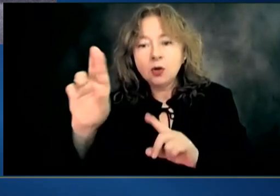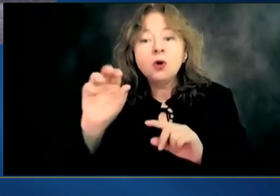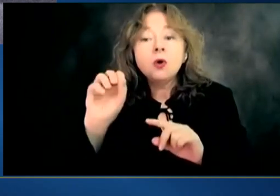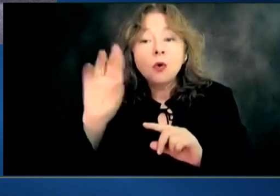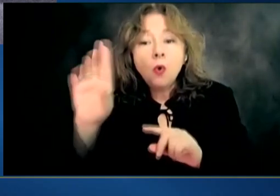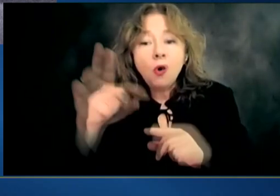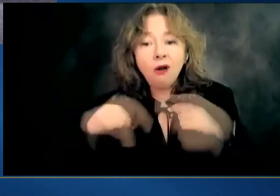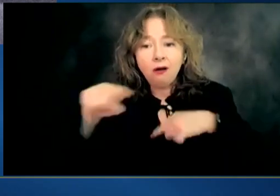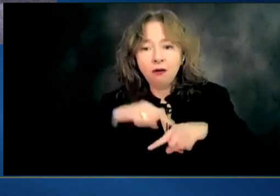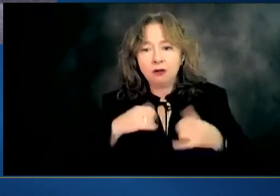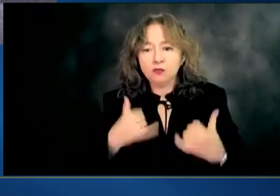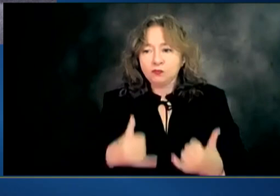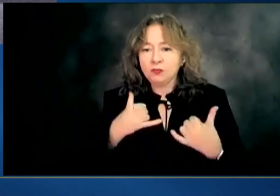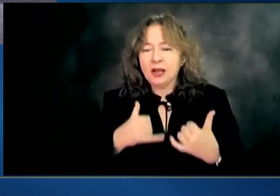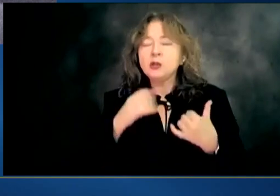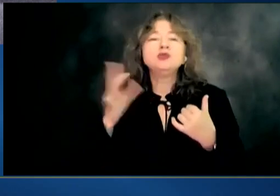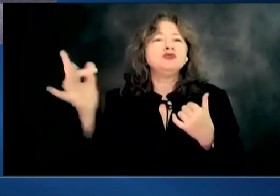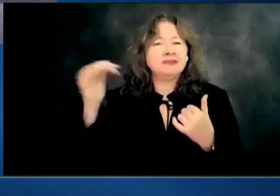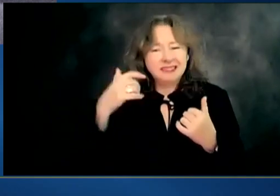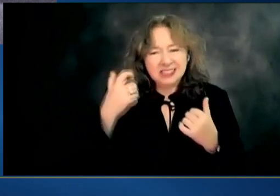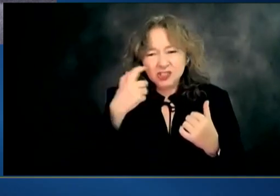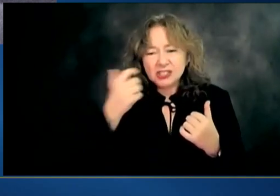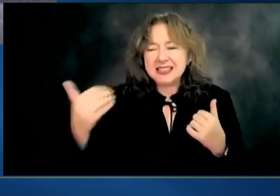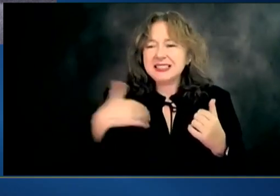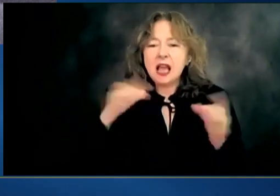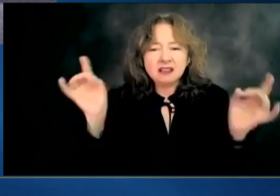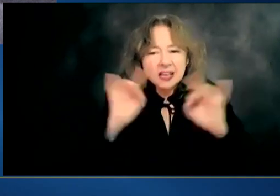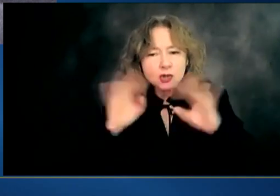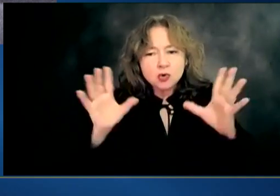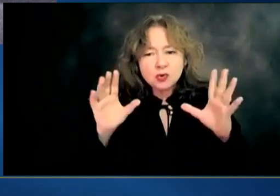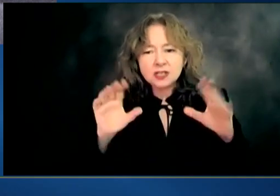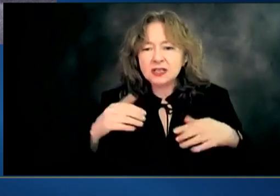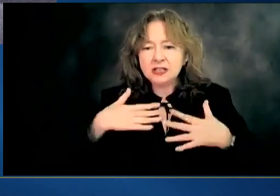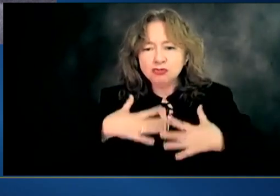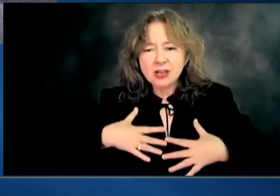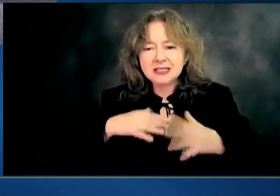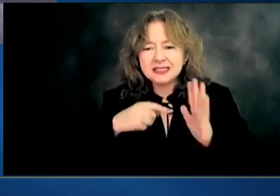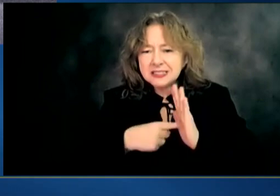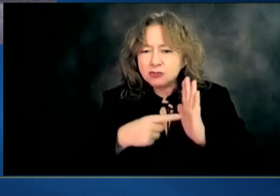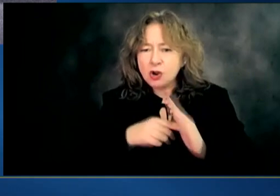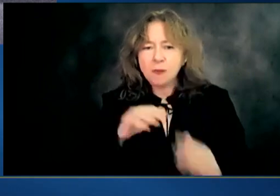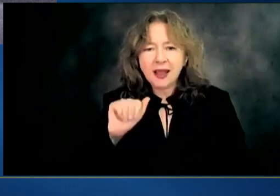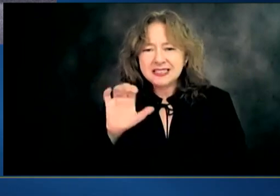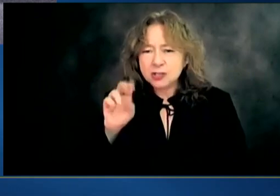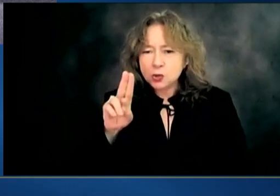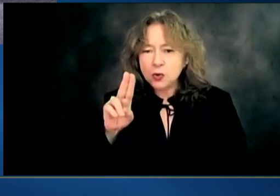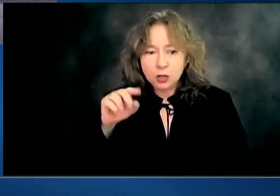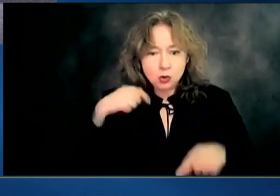of acute chest syndrome that puts you in ICU for three weeks. You know, now, chances are, if you've